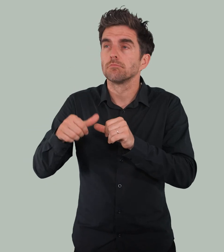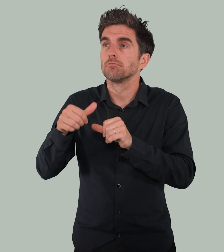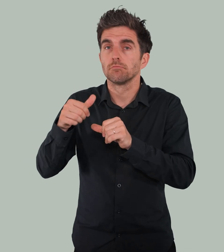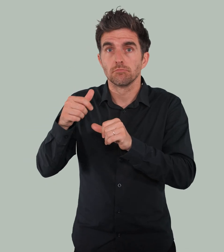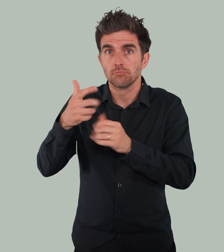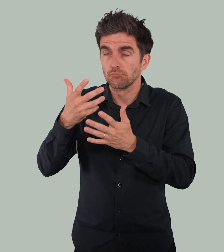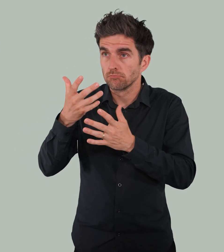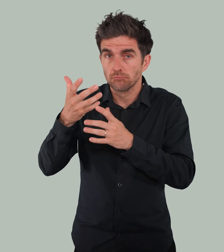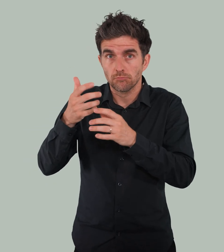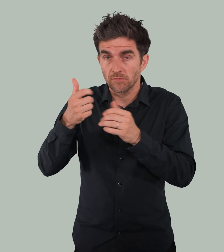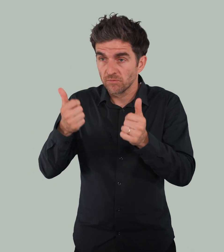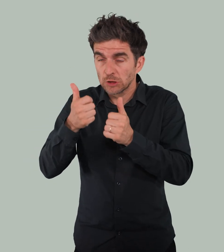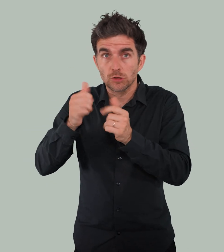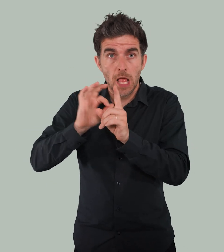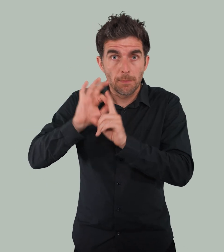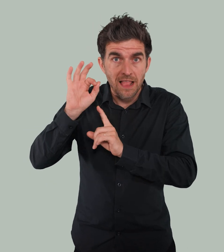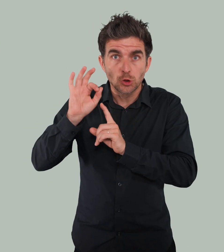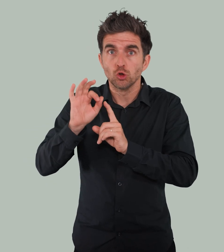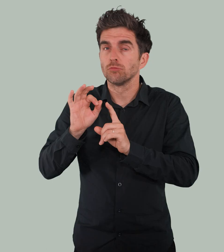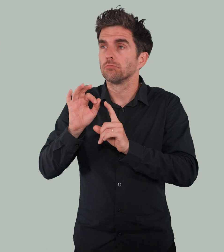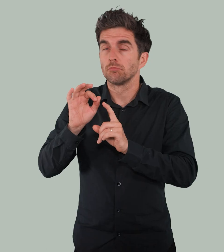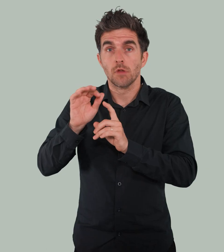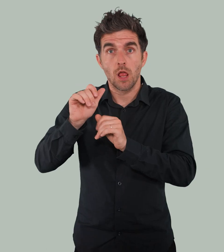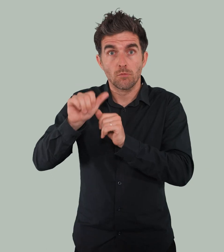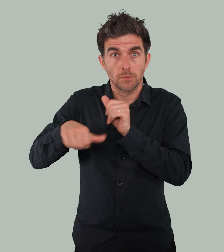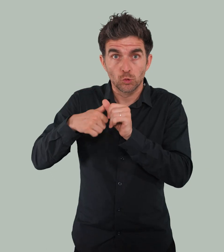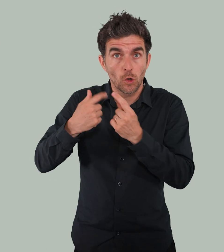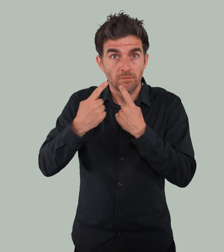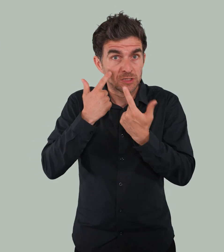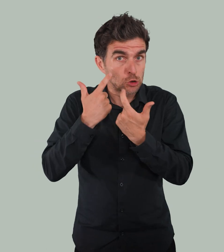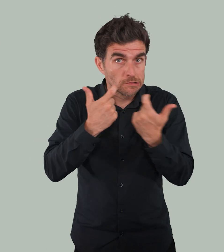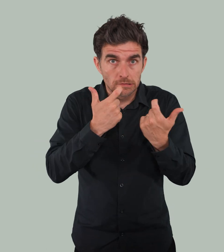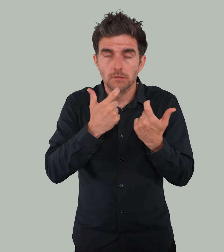including completing applications, providing supporting information,